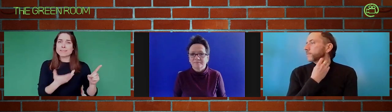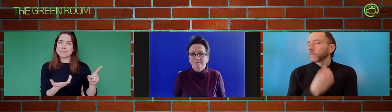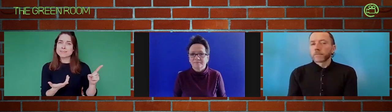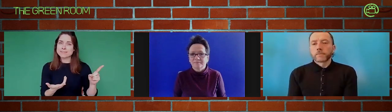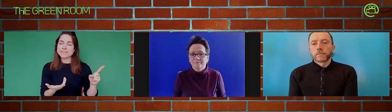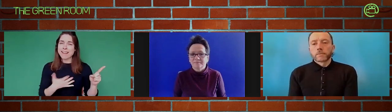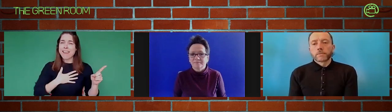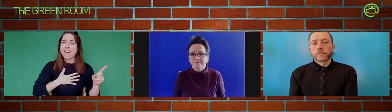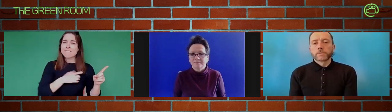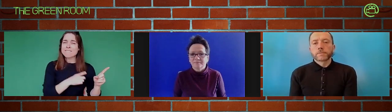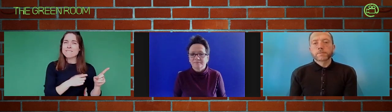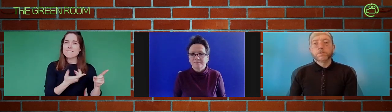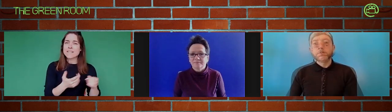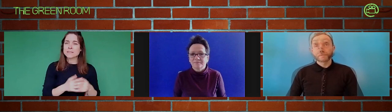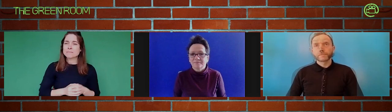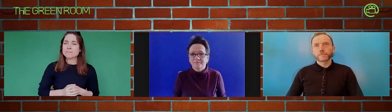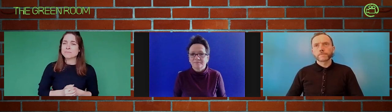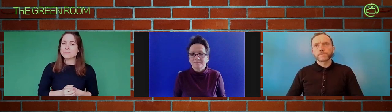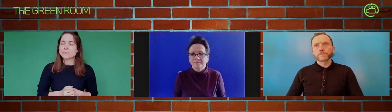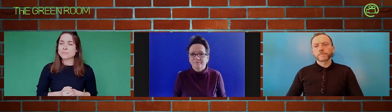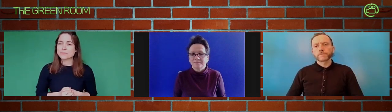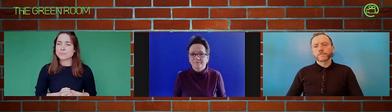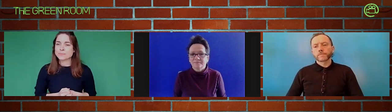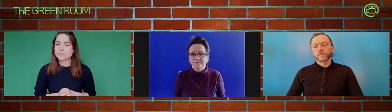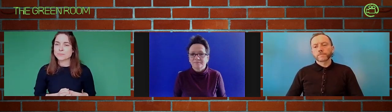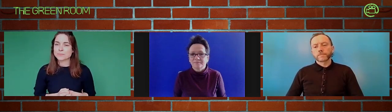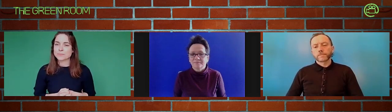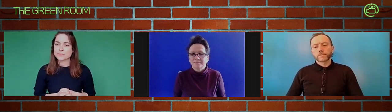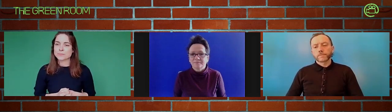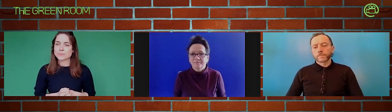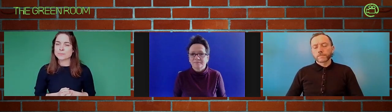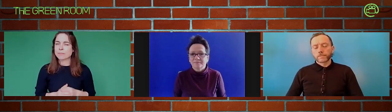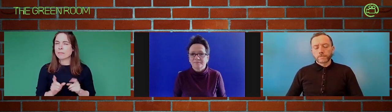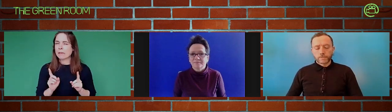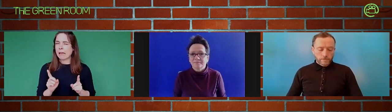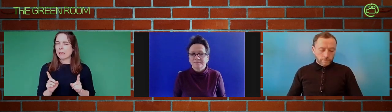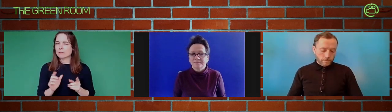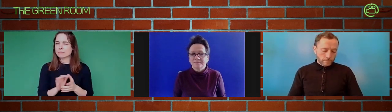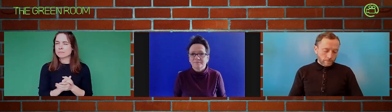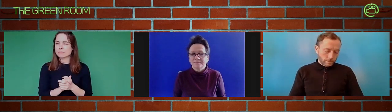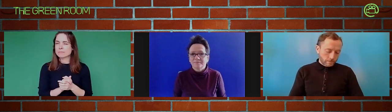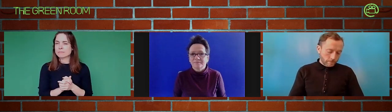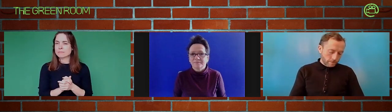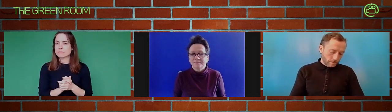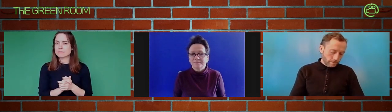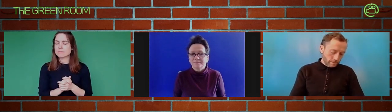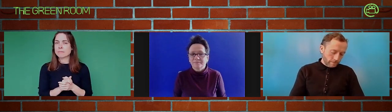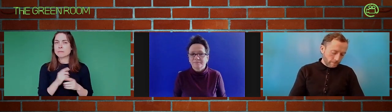So now, I'm just having a quick look to see if I've covered all of the